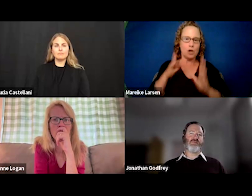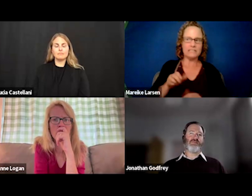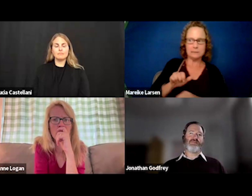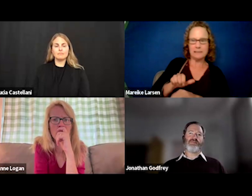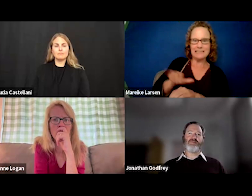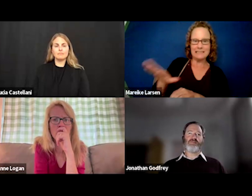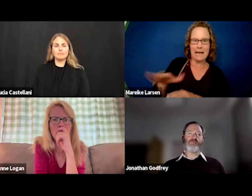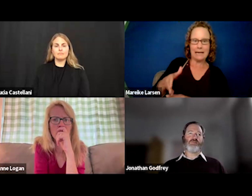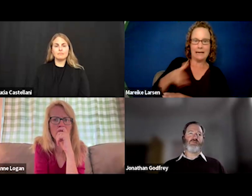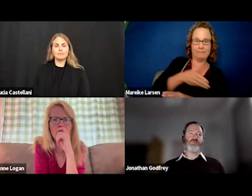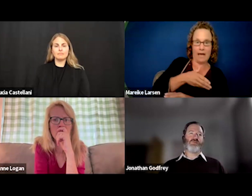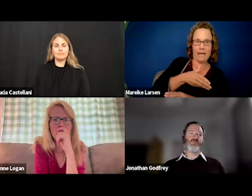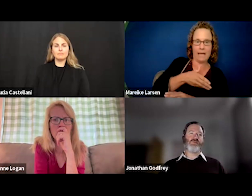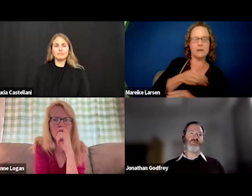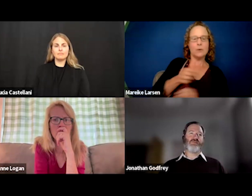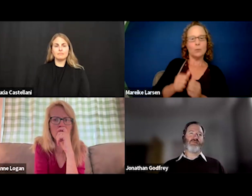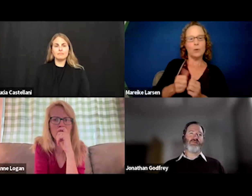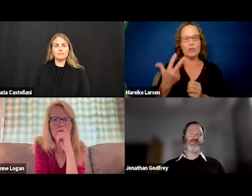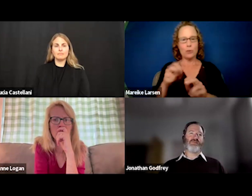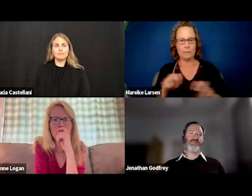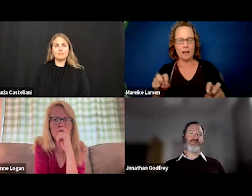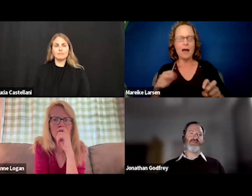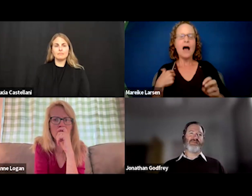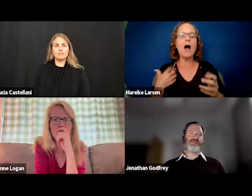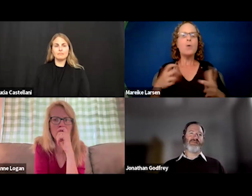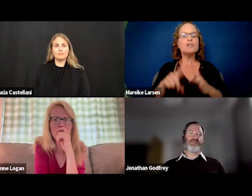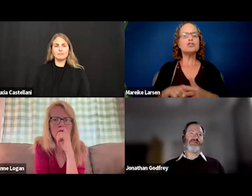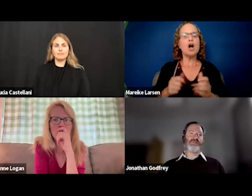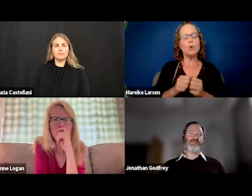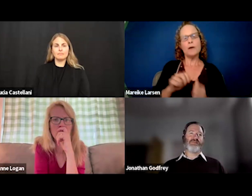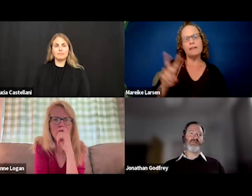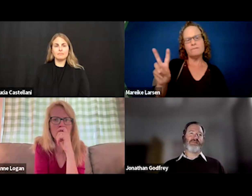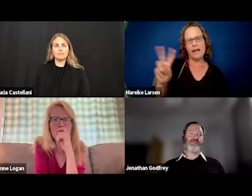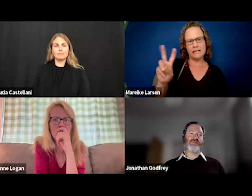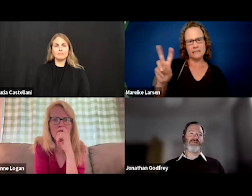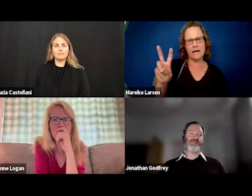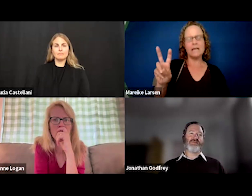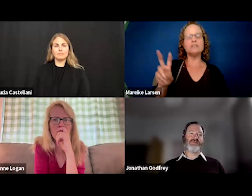And I wanted to start with Venkatesh with this question.